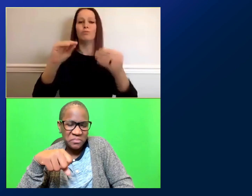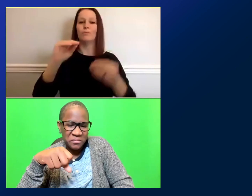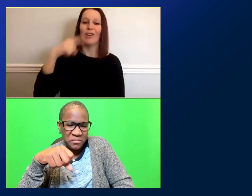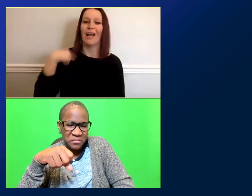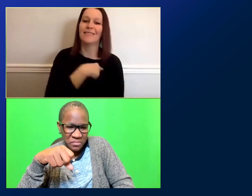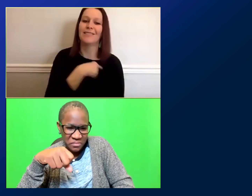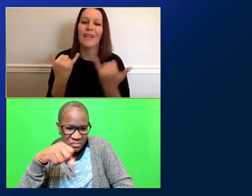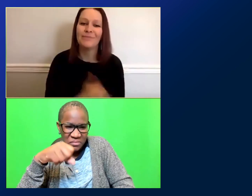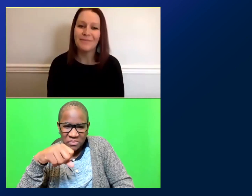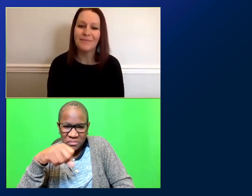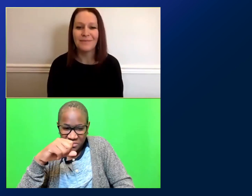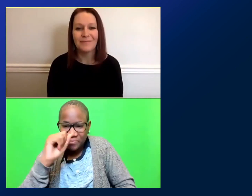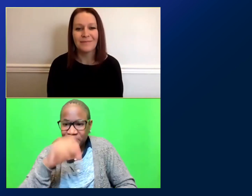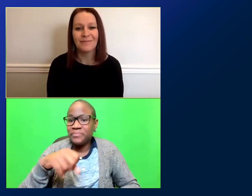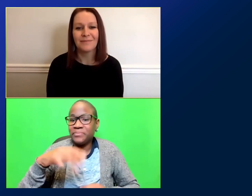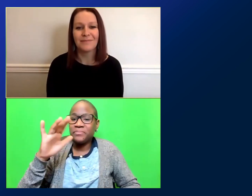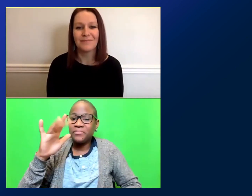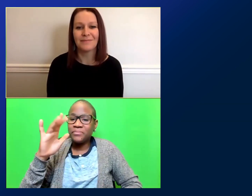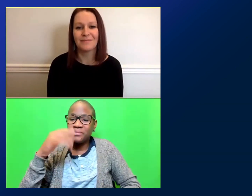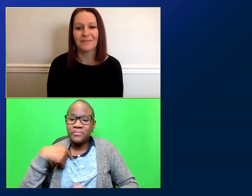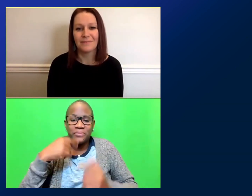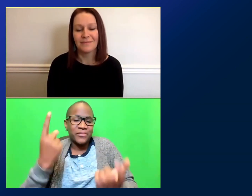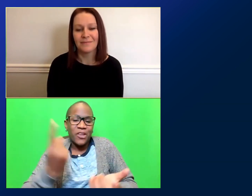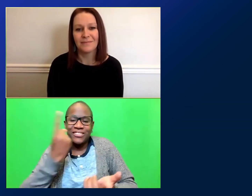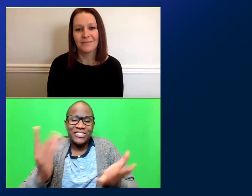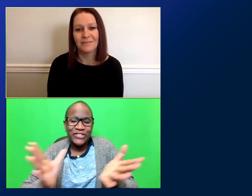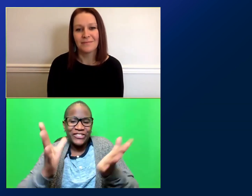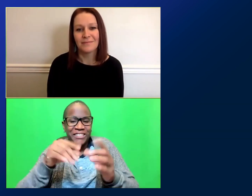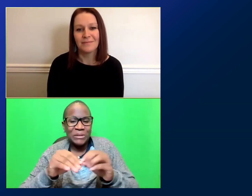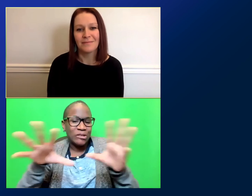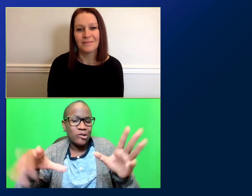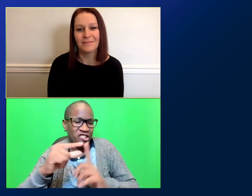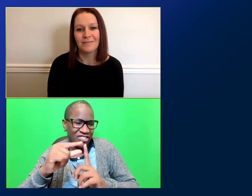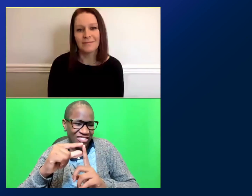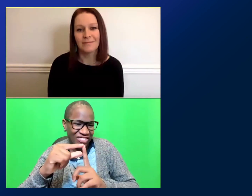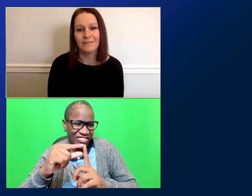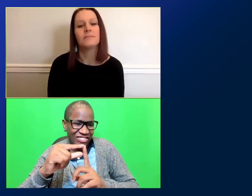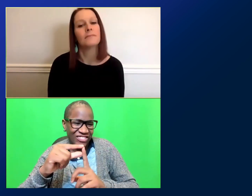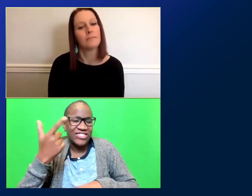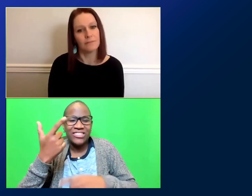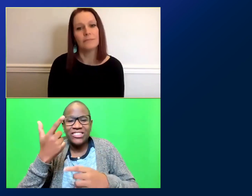or thoughts you want to share with us this is victorica yes i always encourage you all